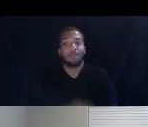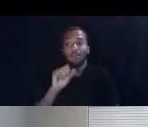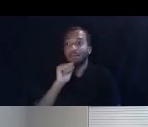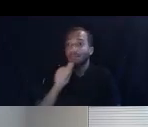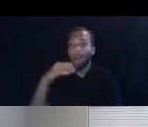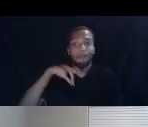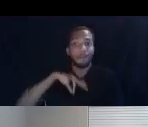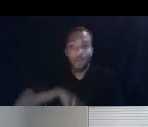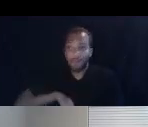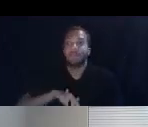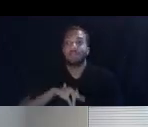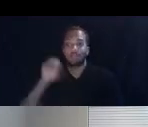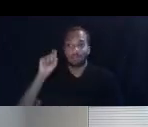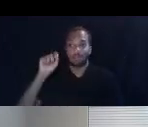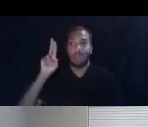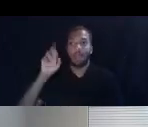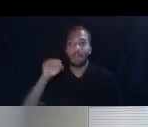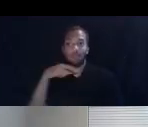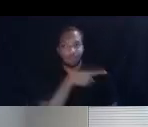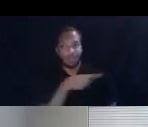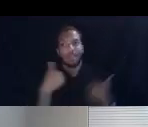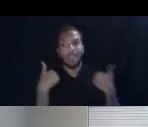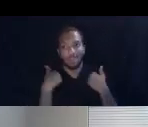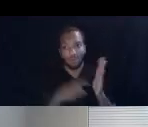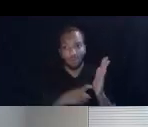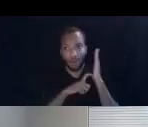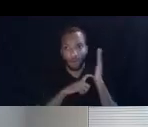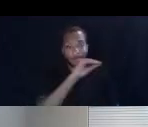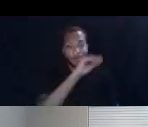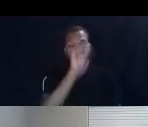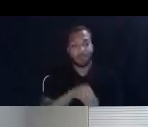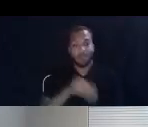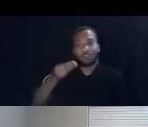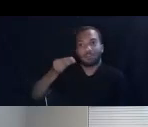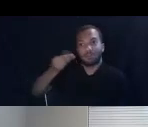and are required to invest a certain percentage of funds into community investments in health.